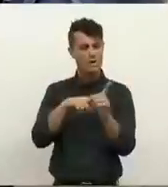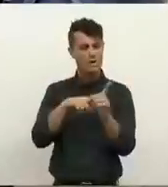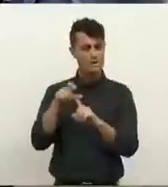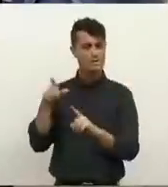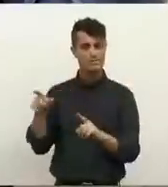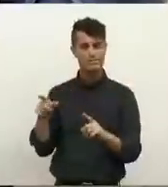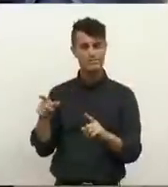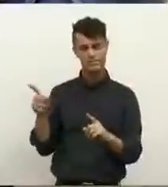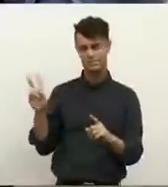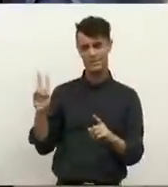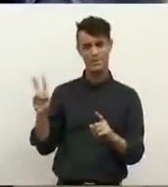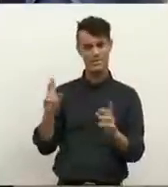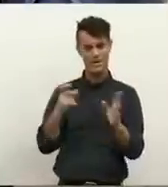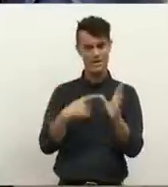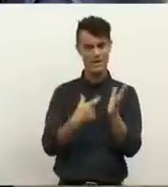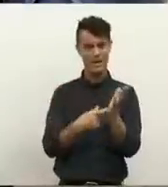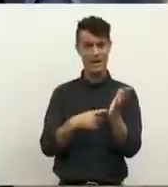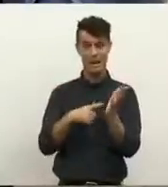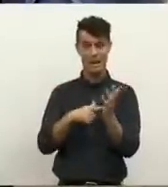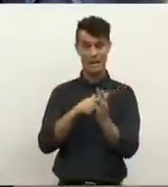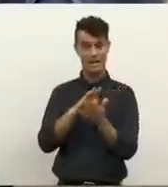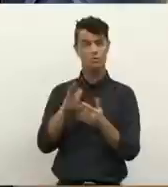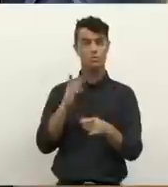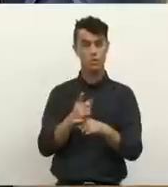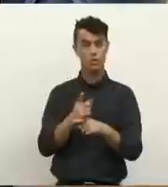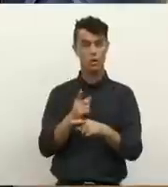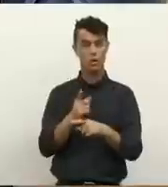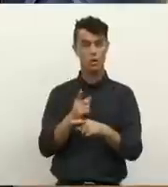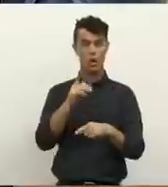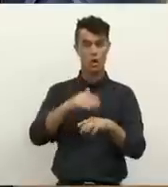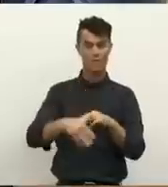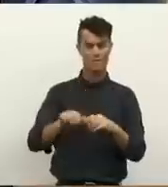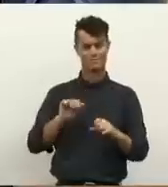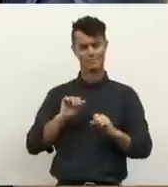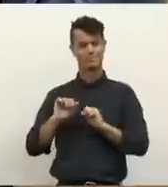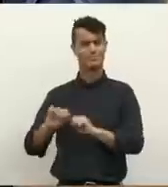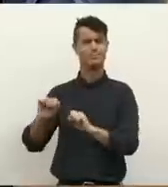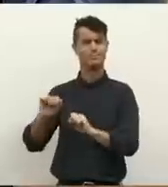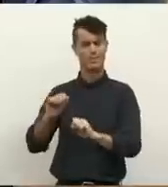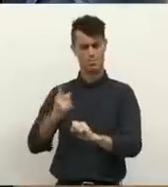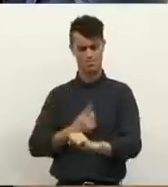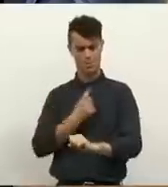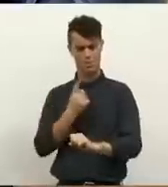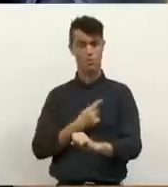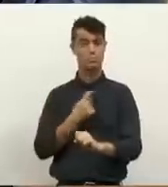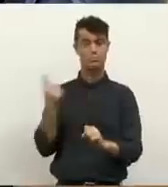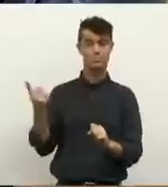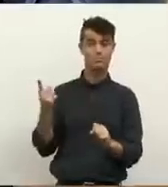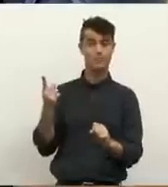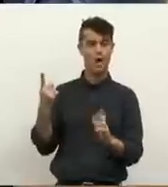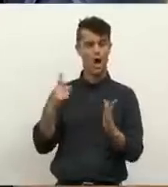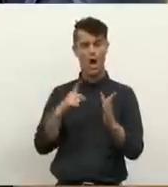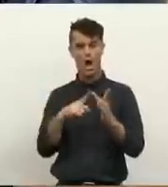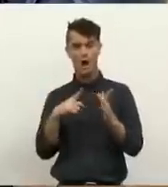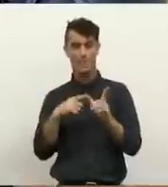like iPhones and iPads being a really important part of their assistive technology.